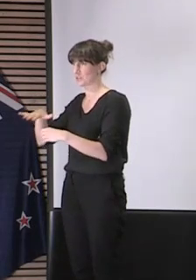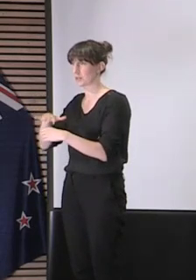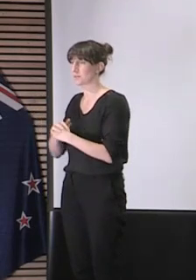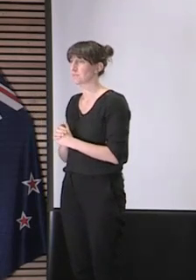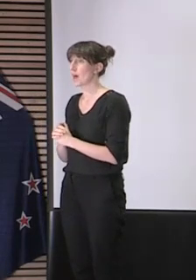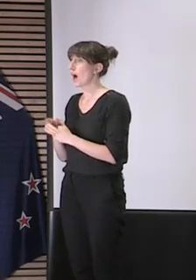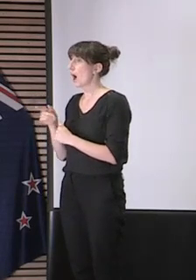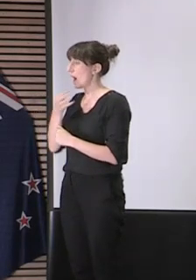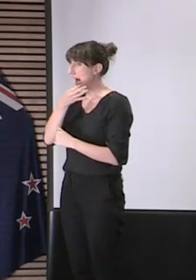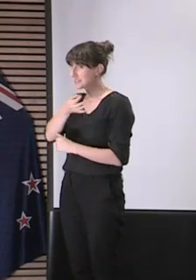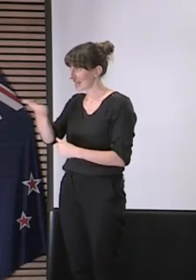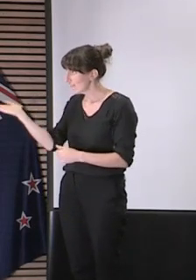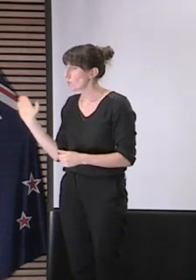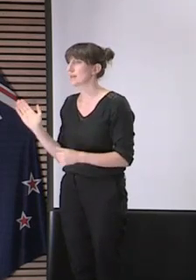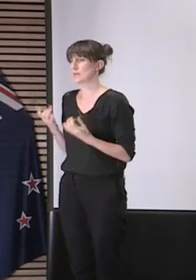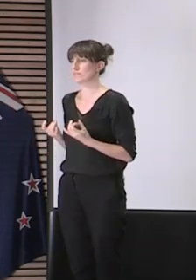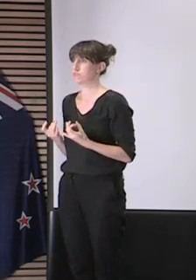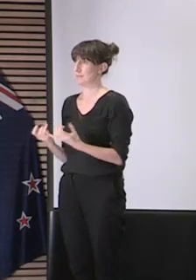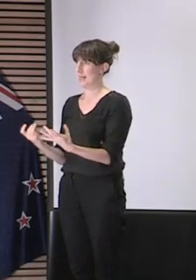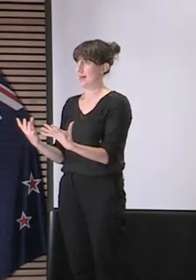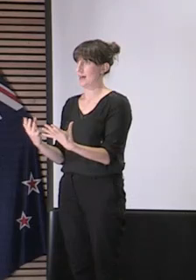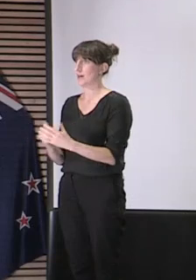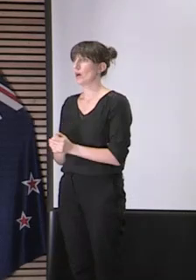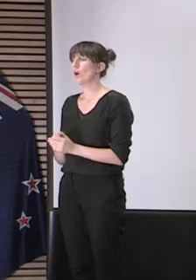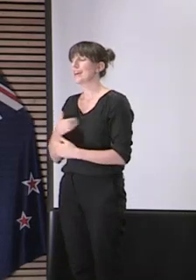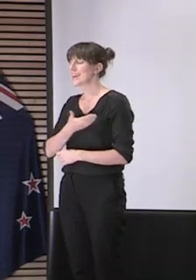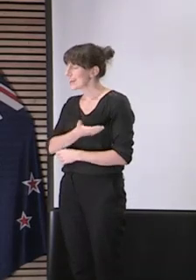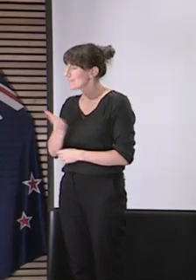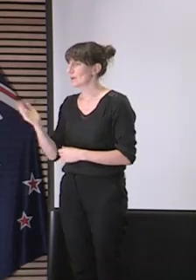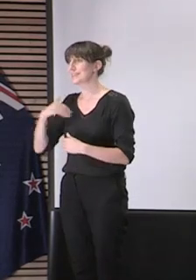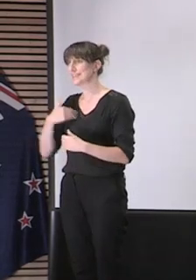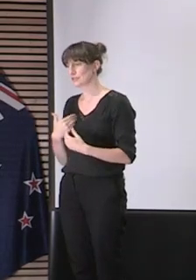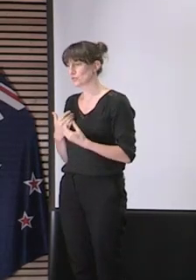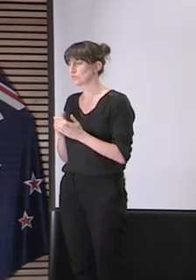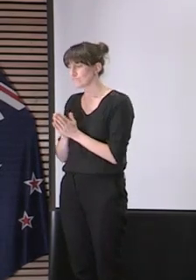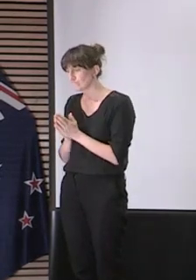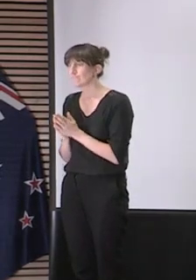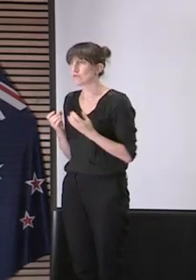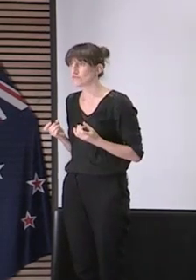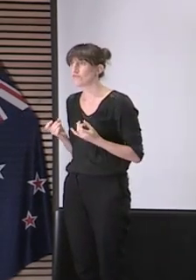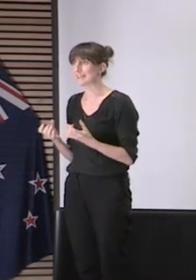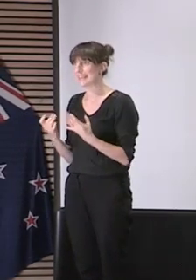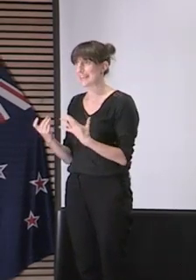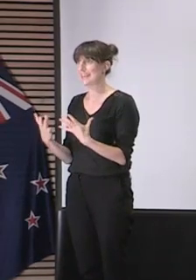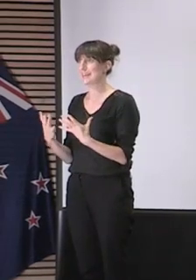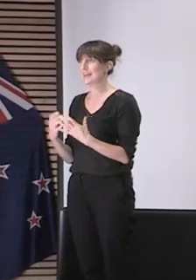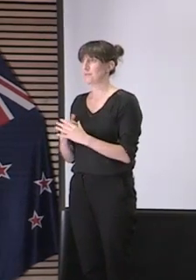hospitality what I'd ask you to do is to prepare. Our new normal is going to be an